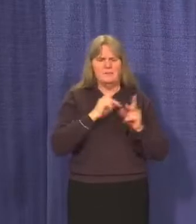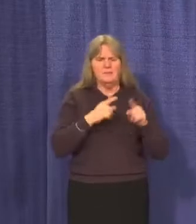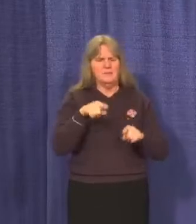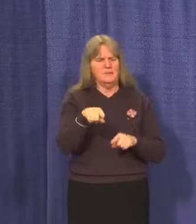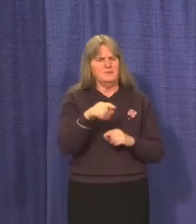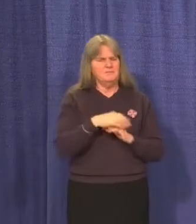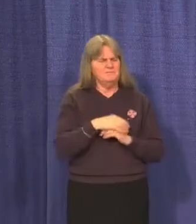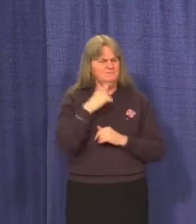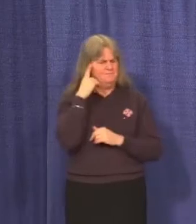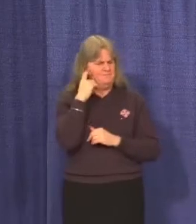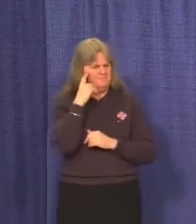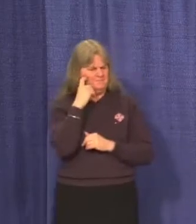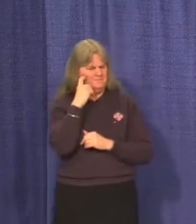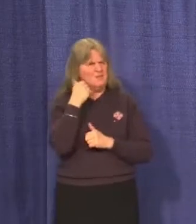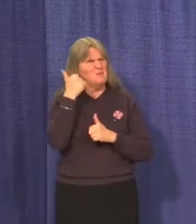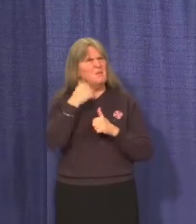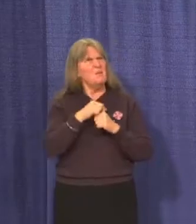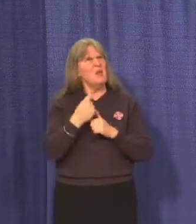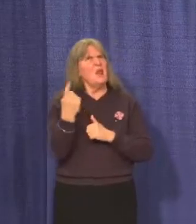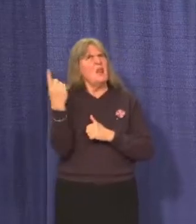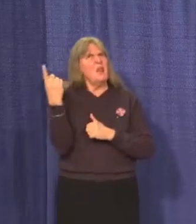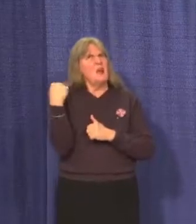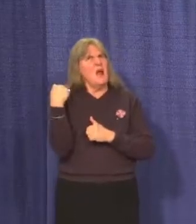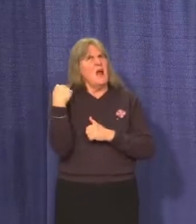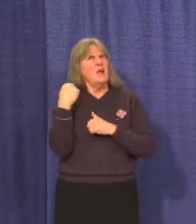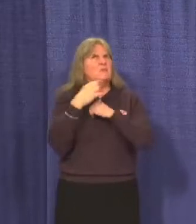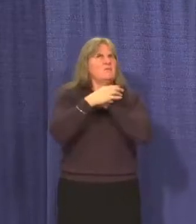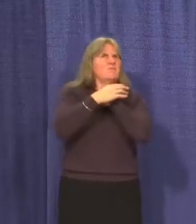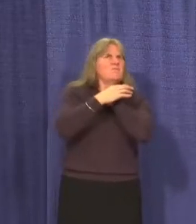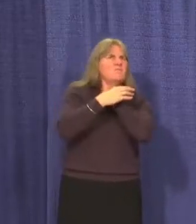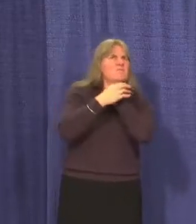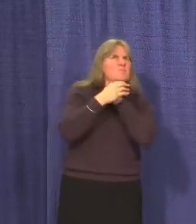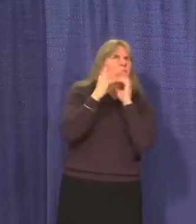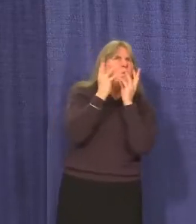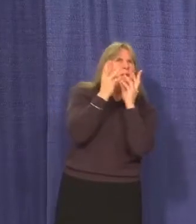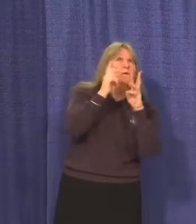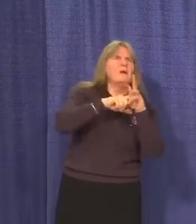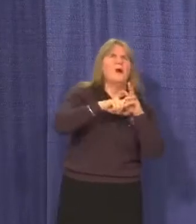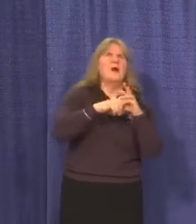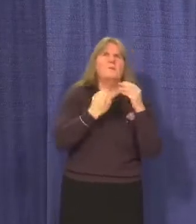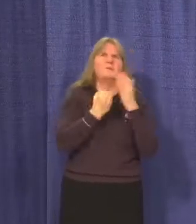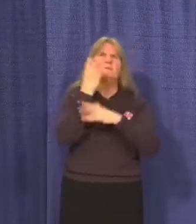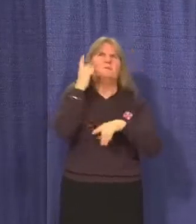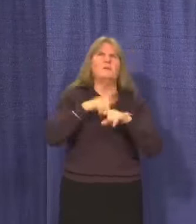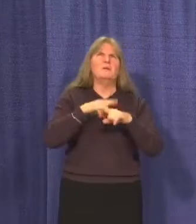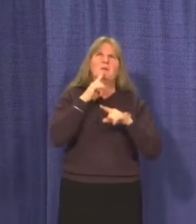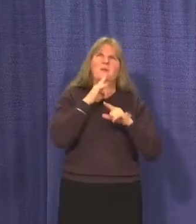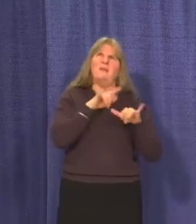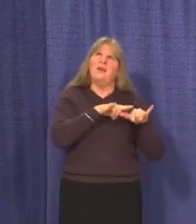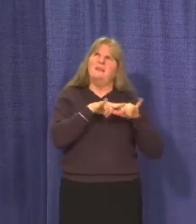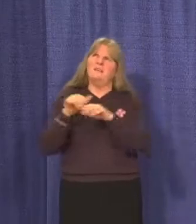someone speculate about that illness that they had back in the spring, or even last winter in wonder, could that have been